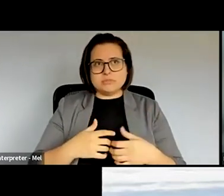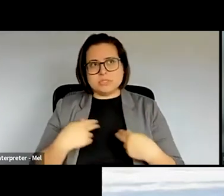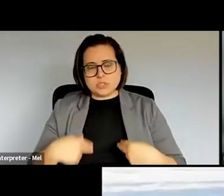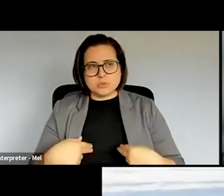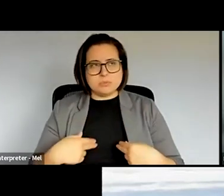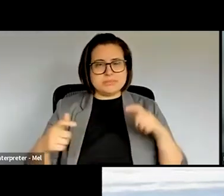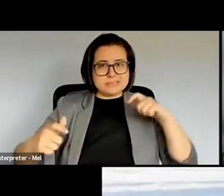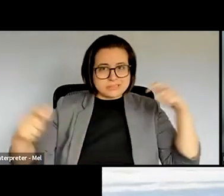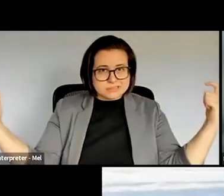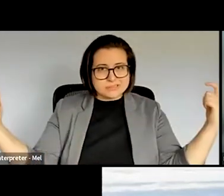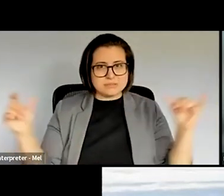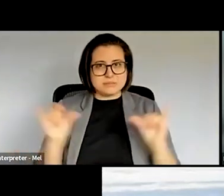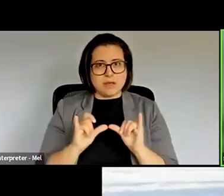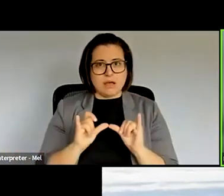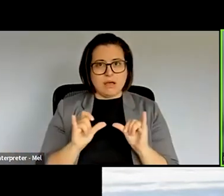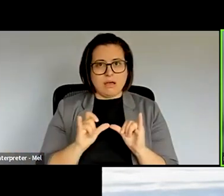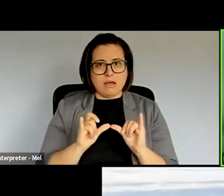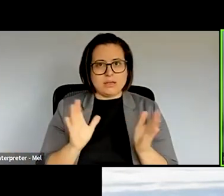to figure out how to make that work. >> BEN SHNEIDERMAN: No question. I'm